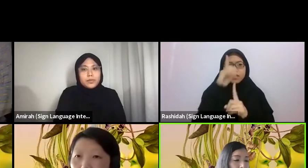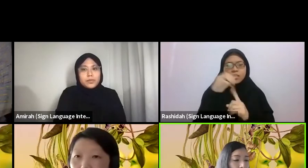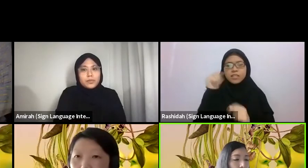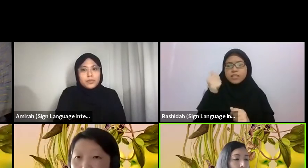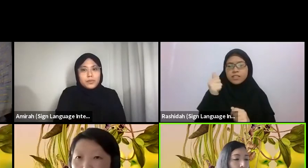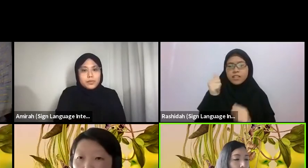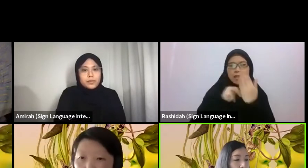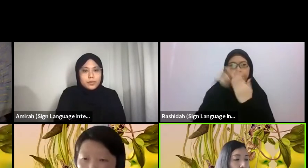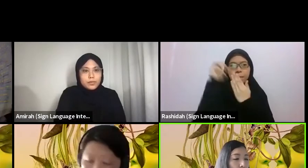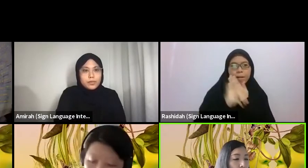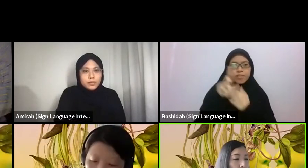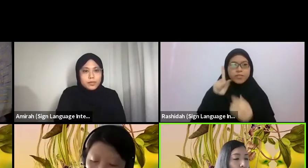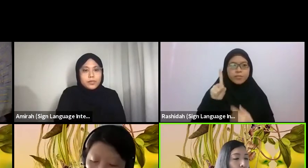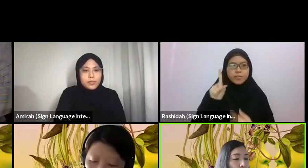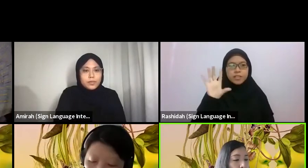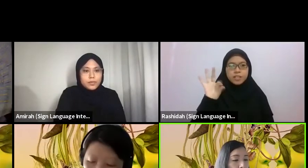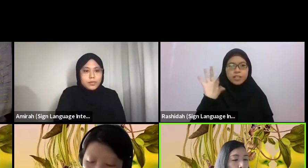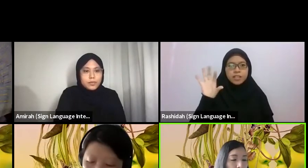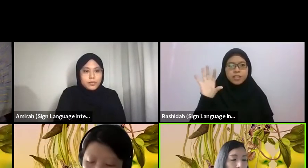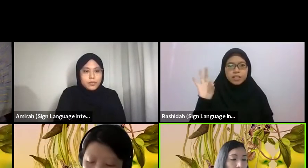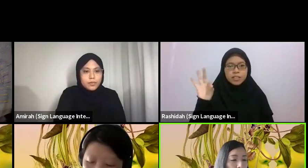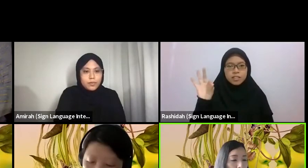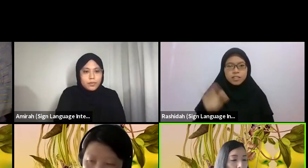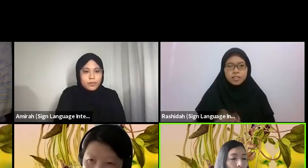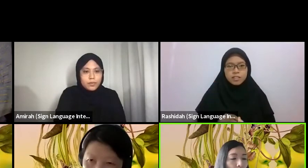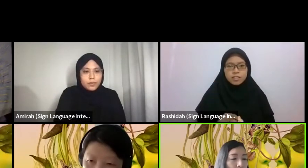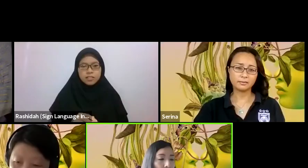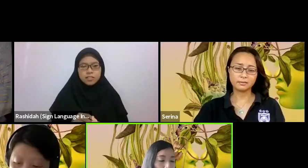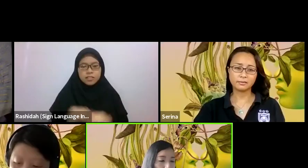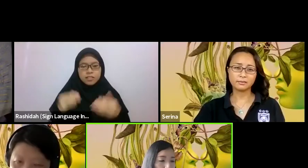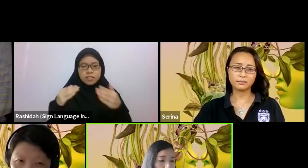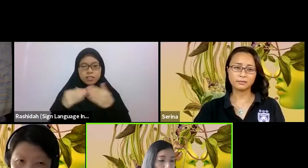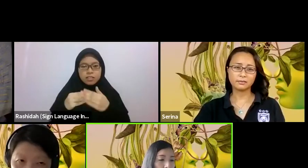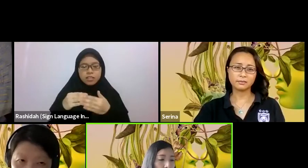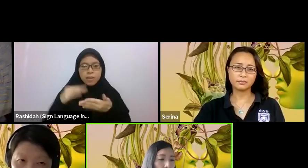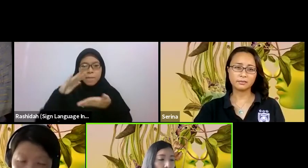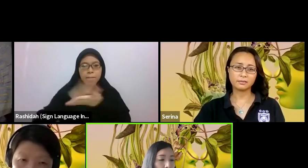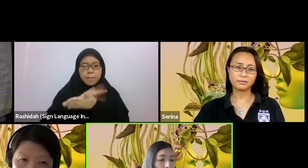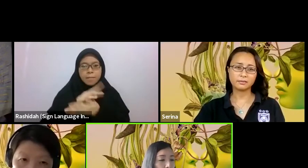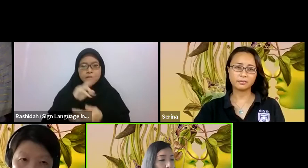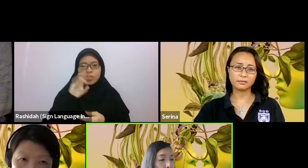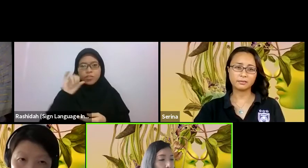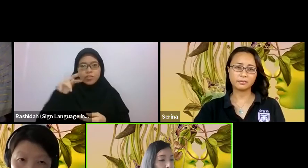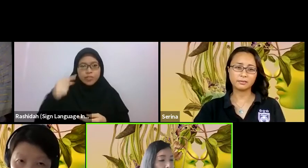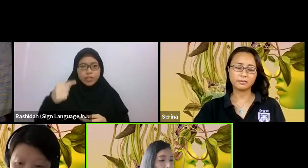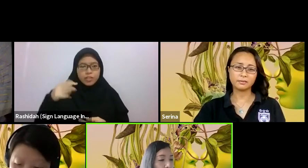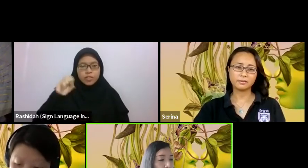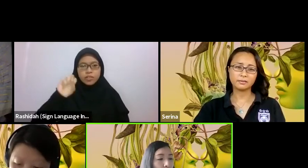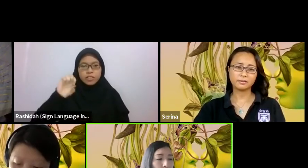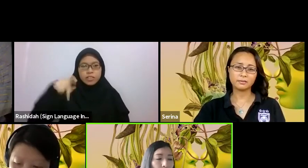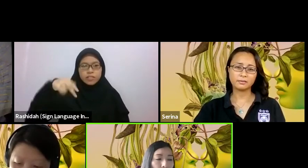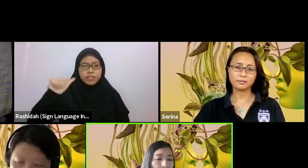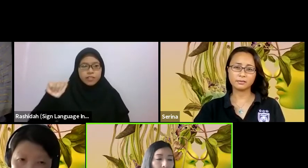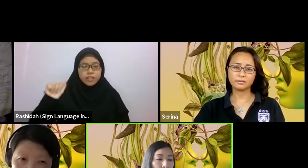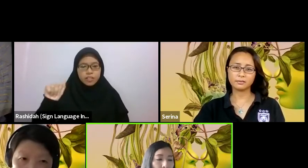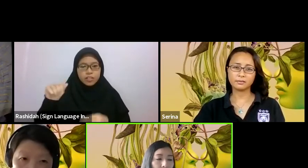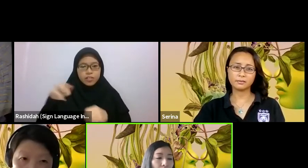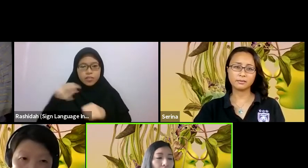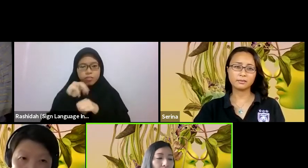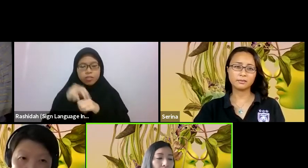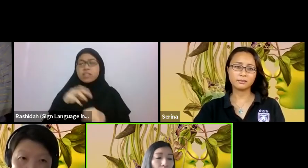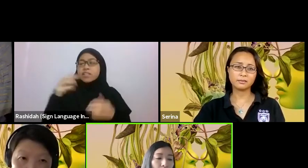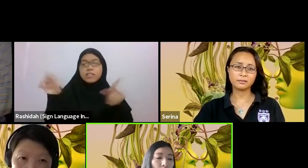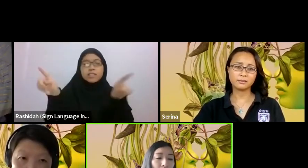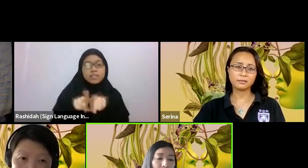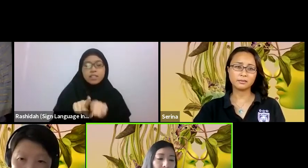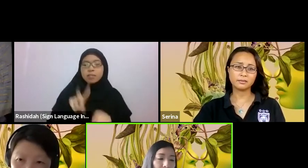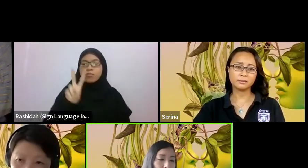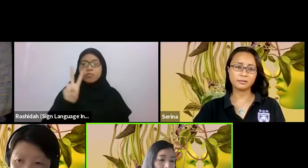against paper ringed with the sepia of mould. These would be the same two handbooks I would consult twenty one years later